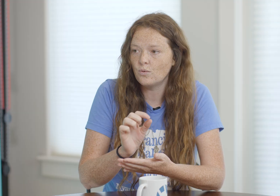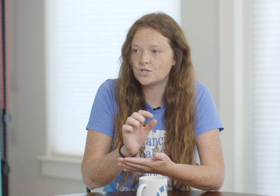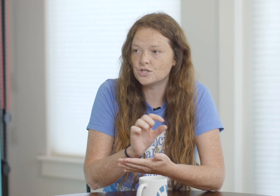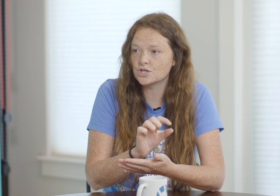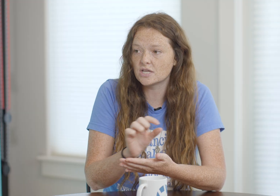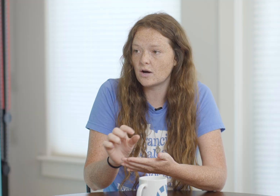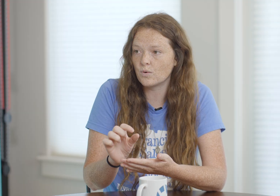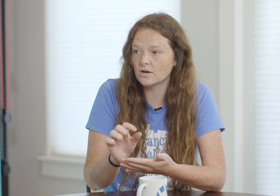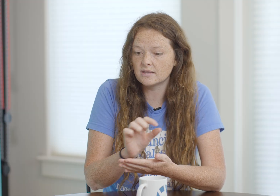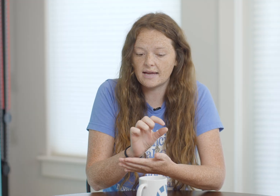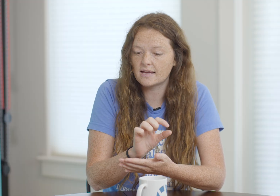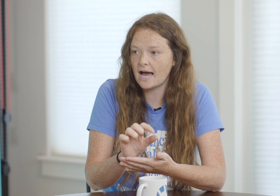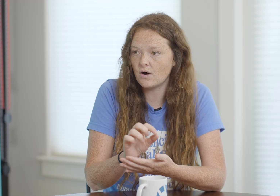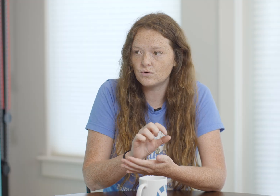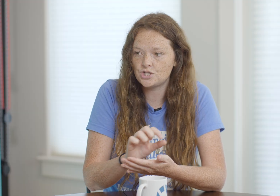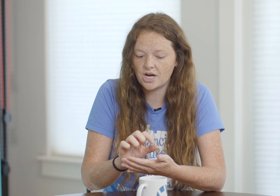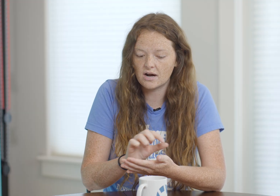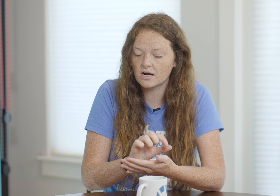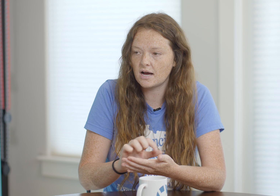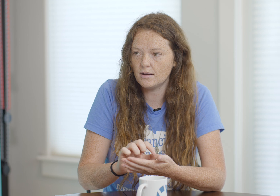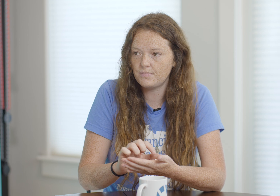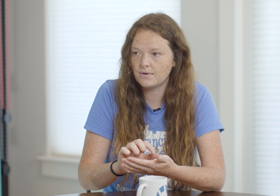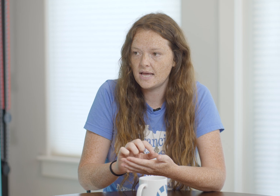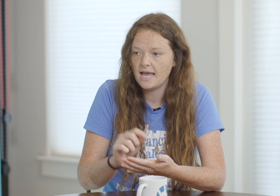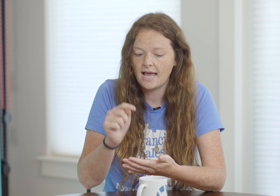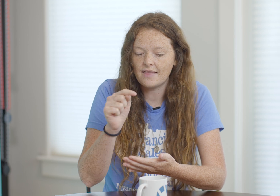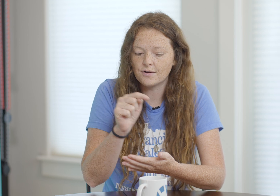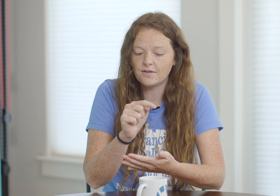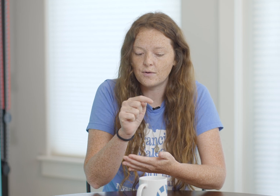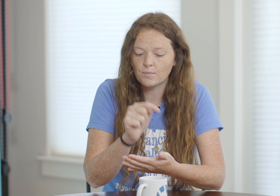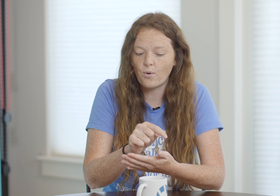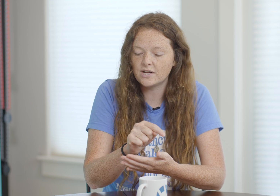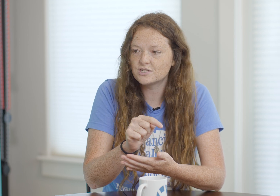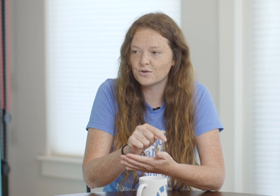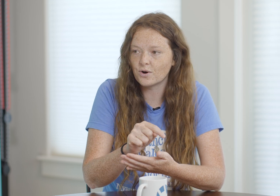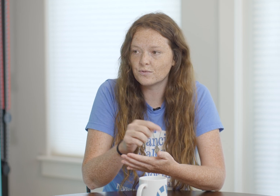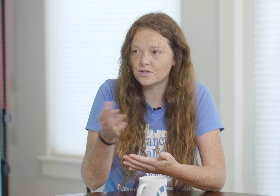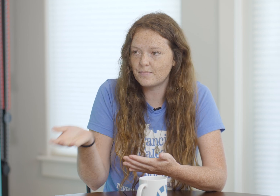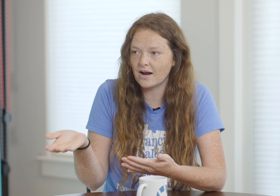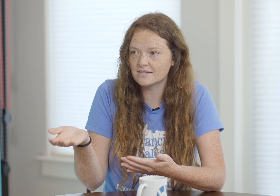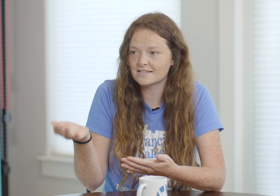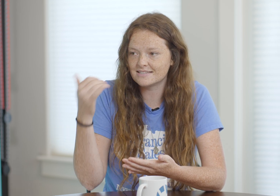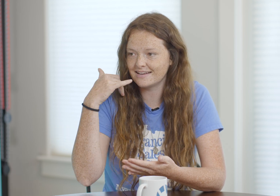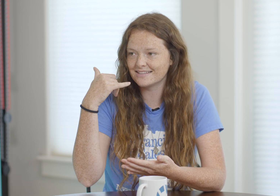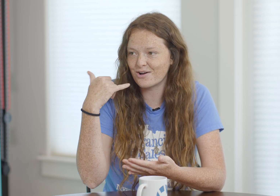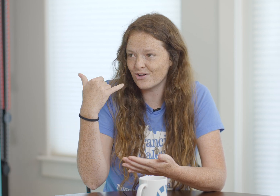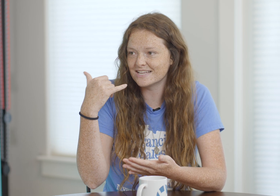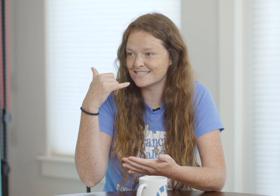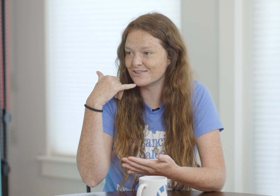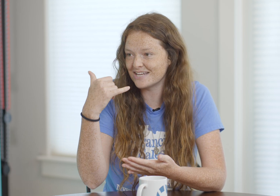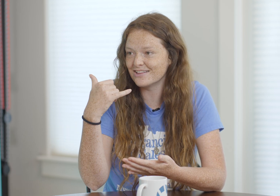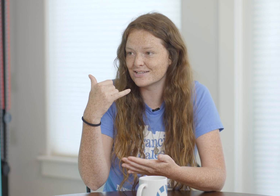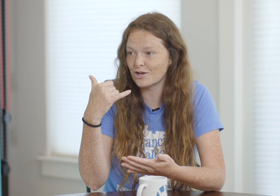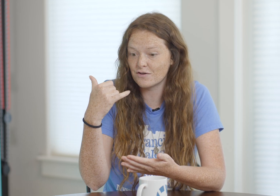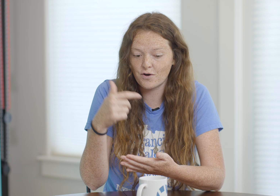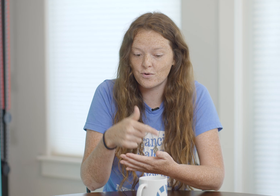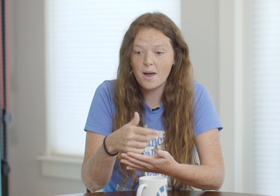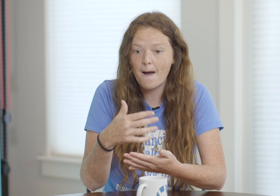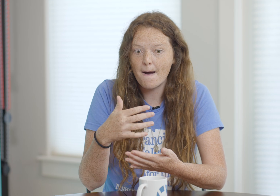which is just like a word like cow chair cup. Yeah. And they were pointing to the word with their parents because they called us and are telling us on the phone,